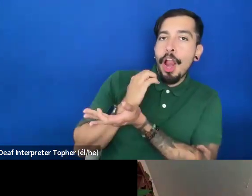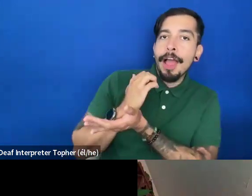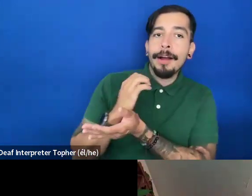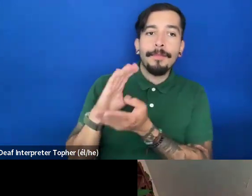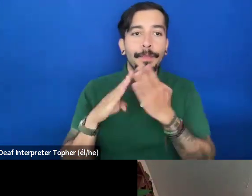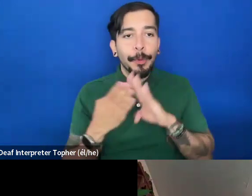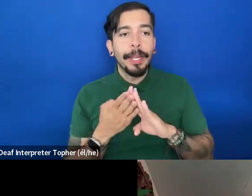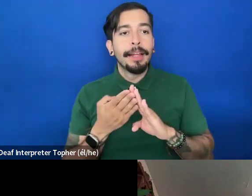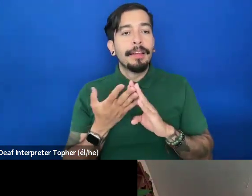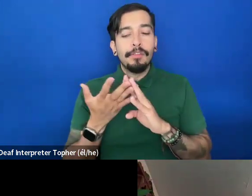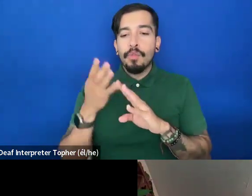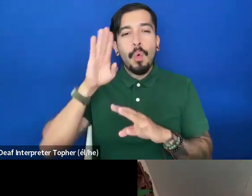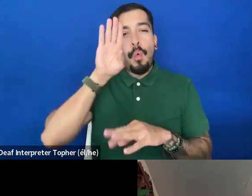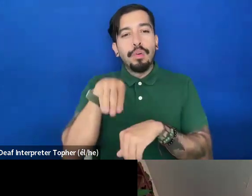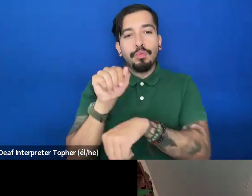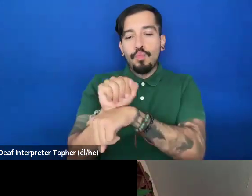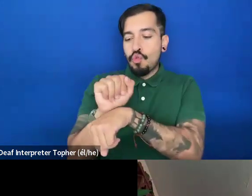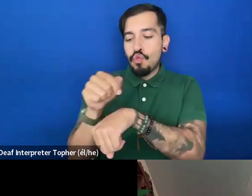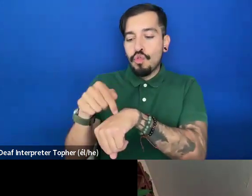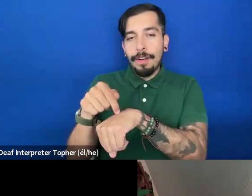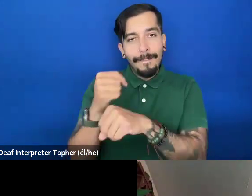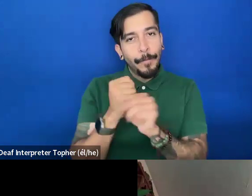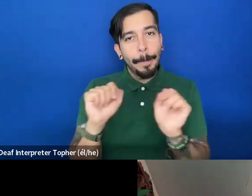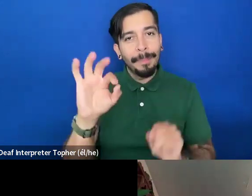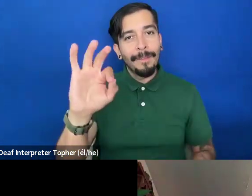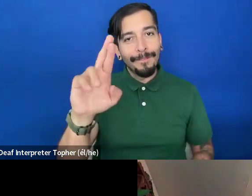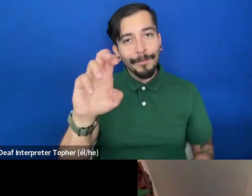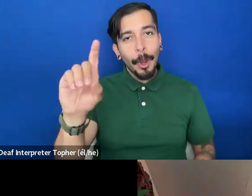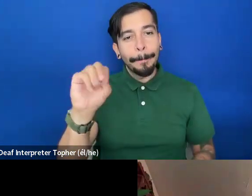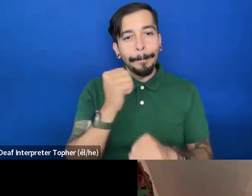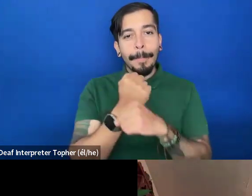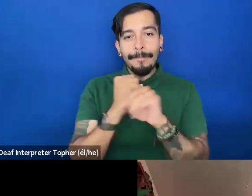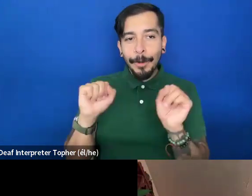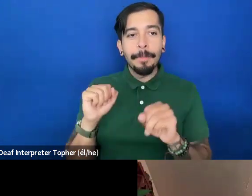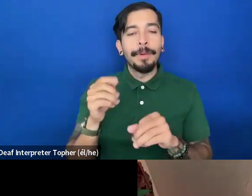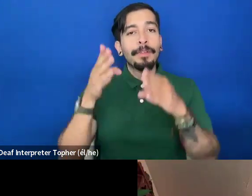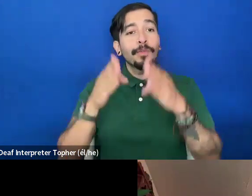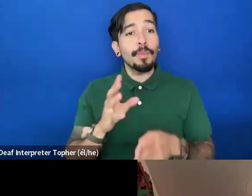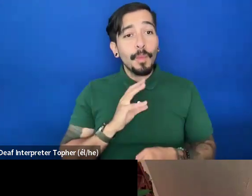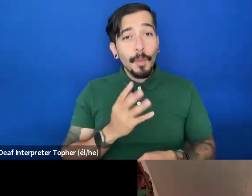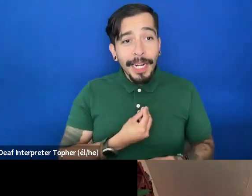and you like meet a trans elder for the first time, and you learn about hormones, you learn about options for your body to like be free, and you're like,